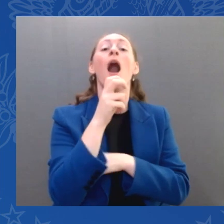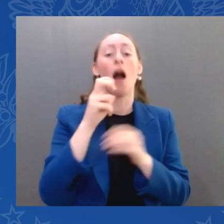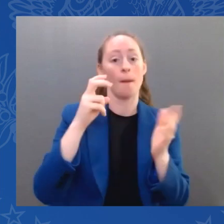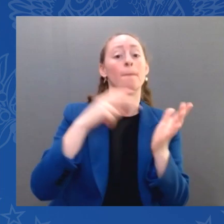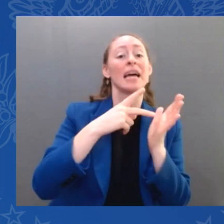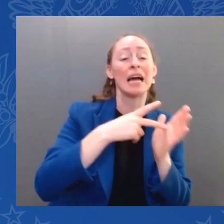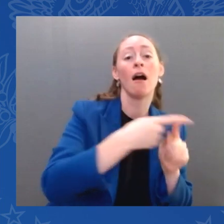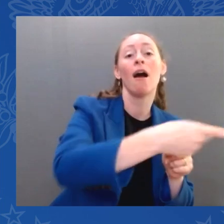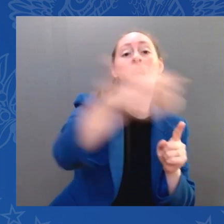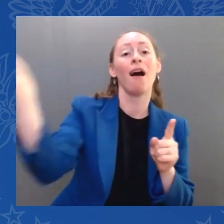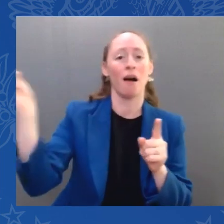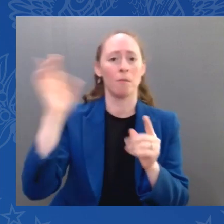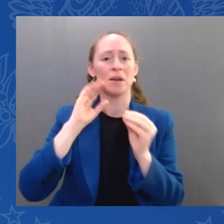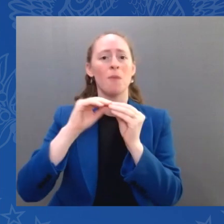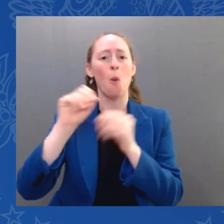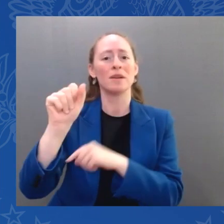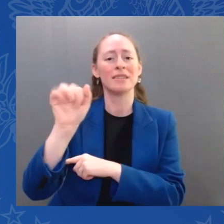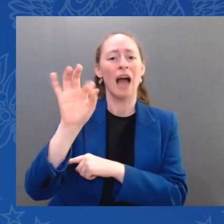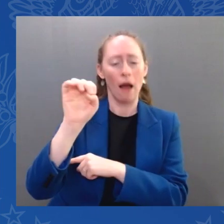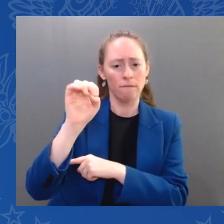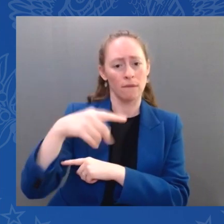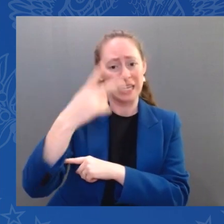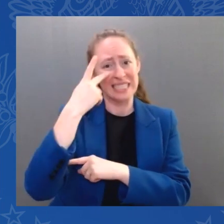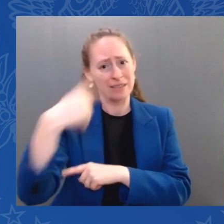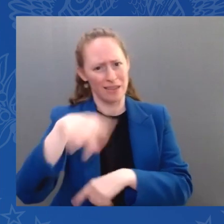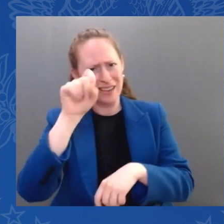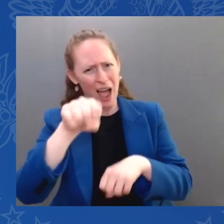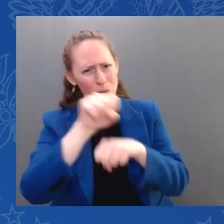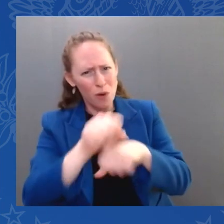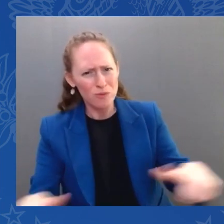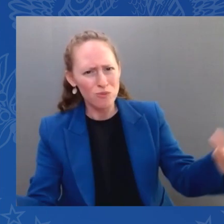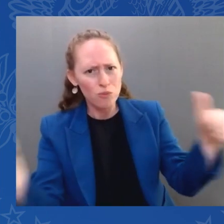basis to get important things done, even on an issue as tough as guns.